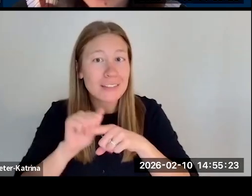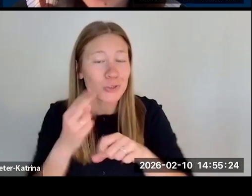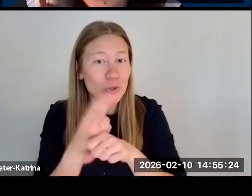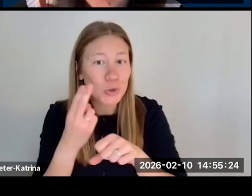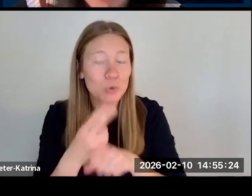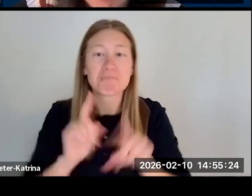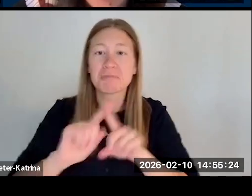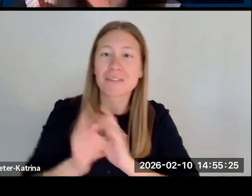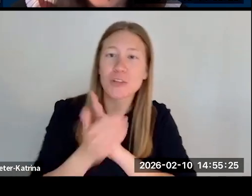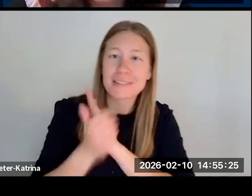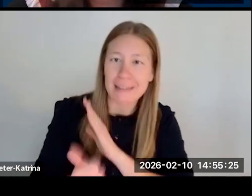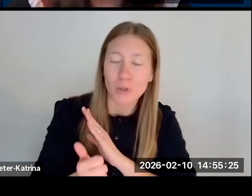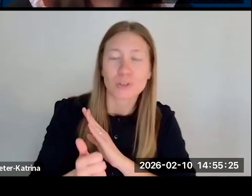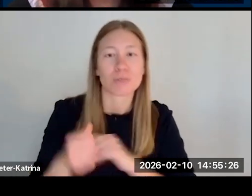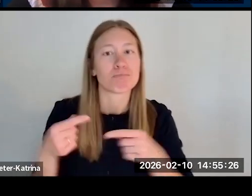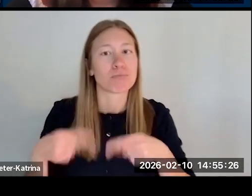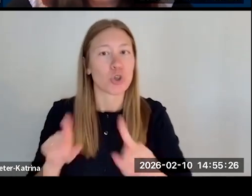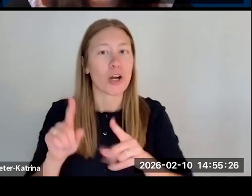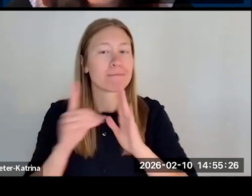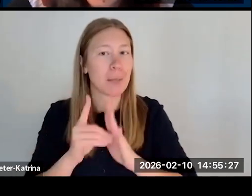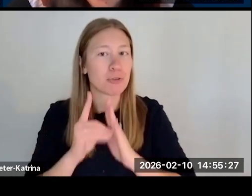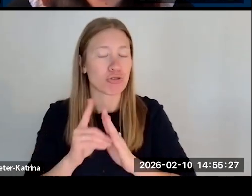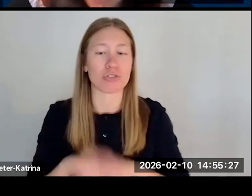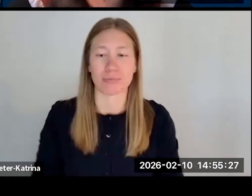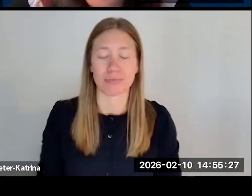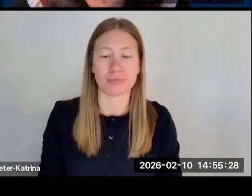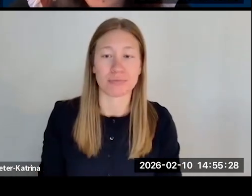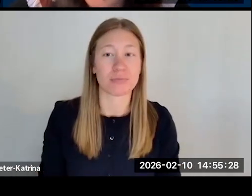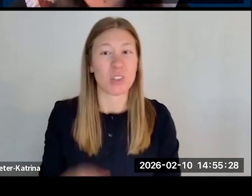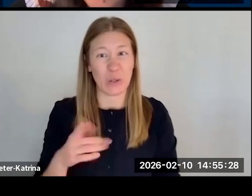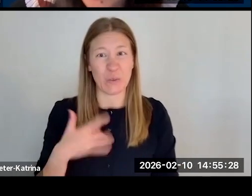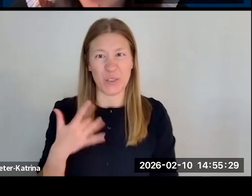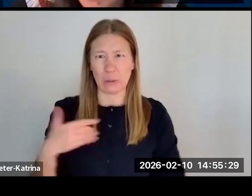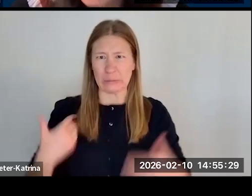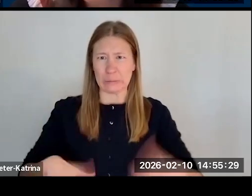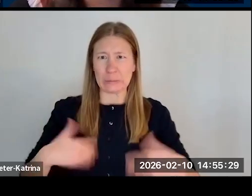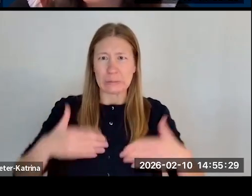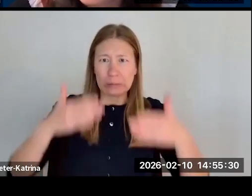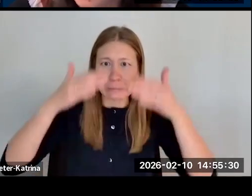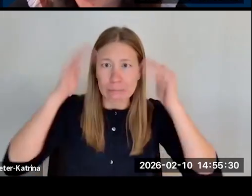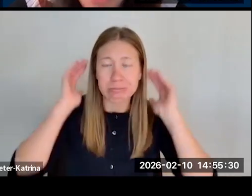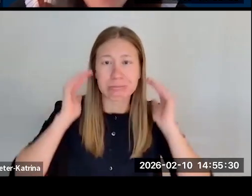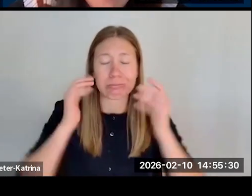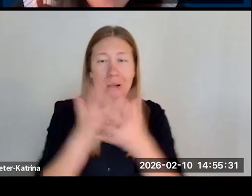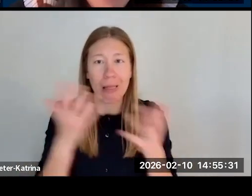and presentation today. If you're feeling like, wow, that was a lot of information, don't worry.